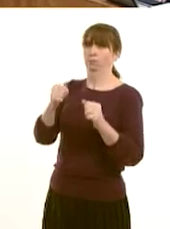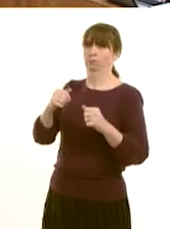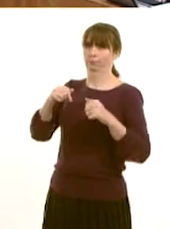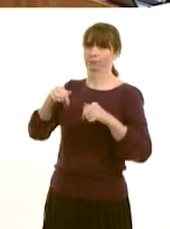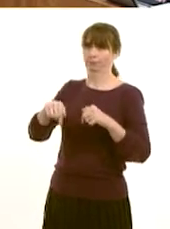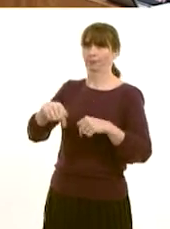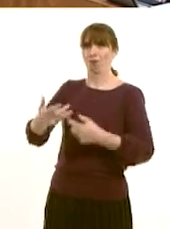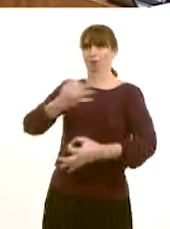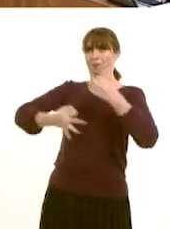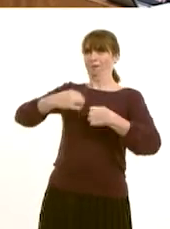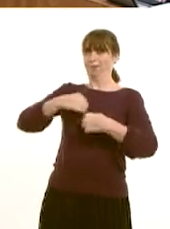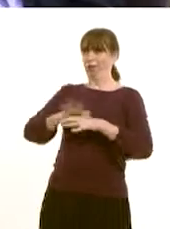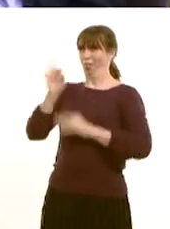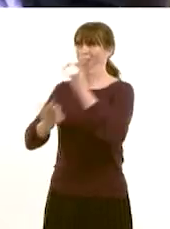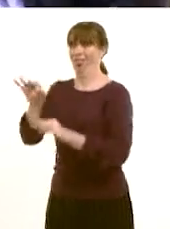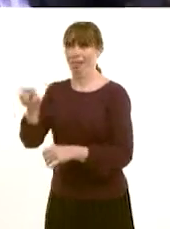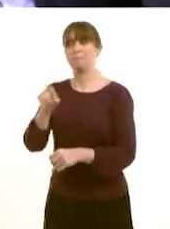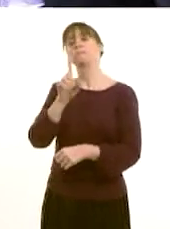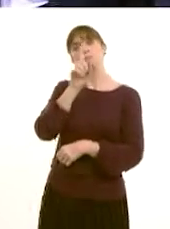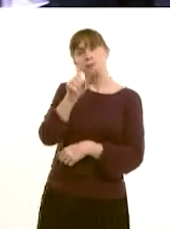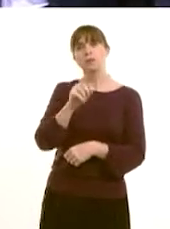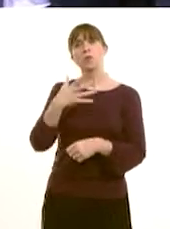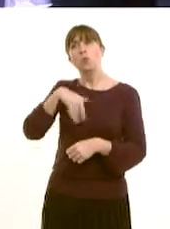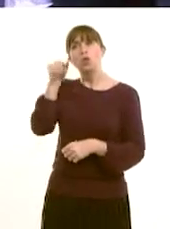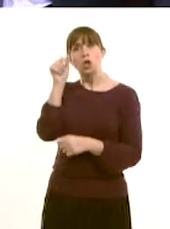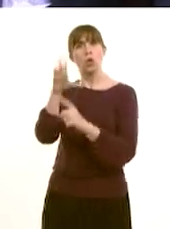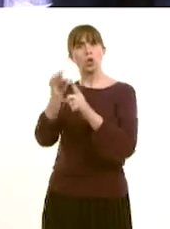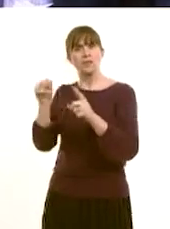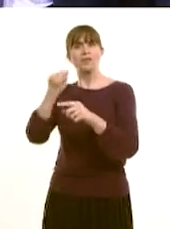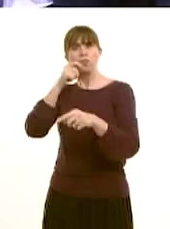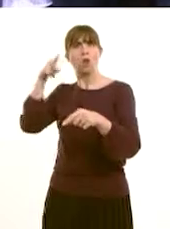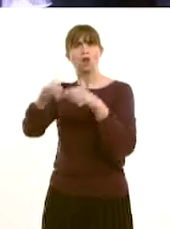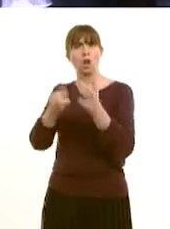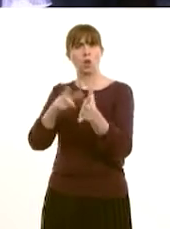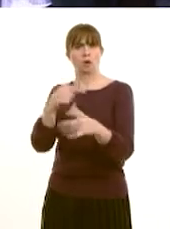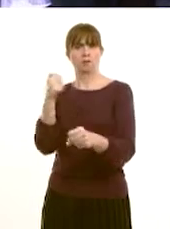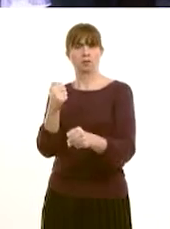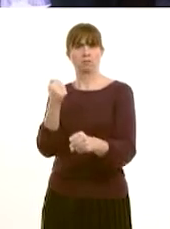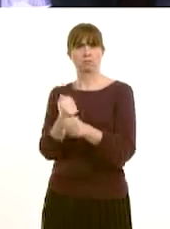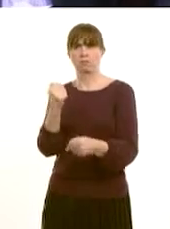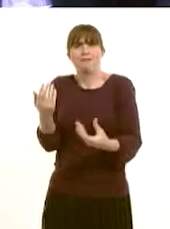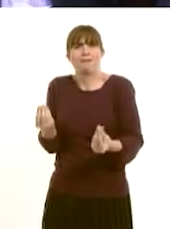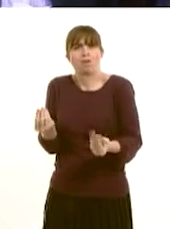people of Wales will want to know what cuts his party proposes to make to local government. He canít run from that question forever.